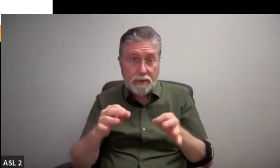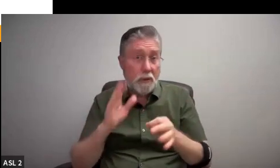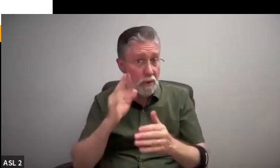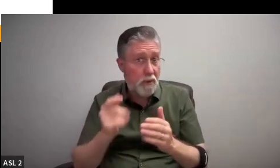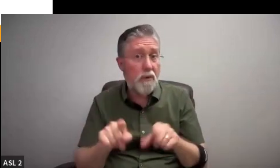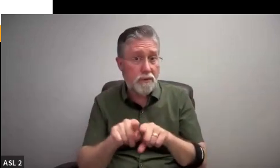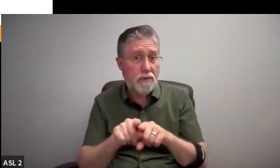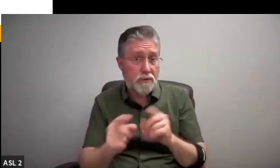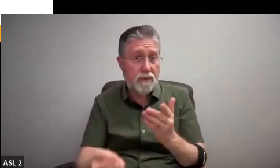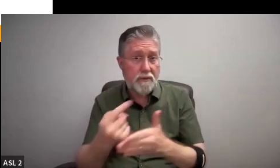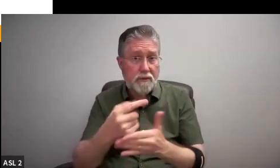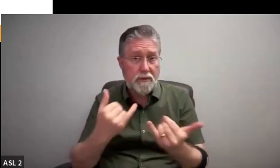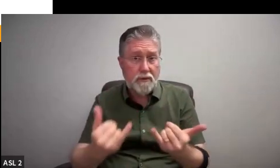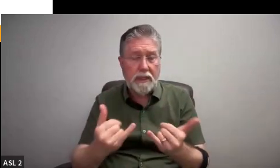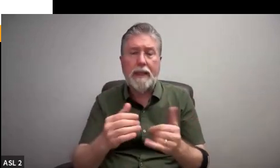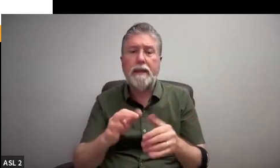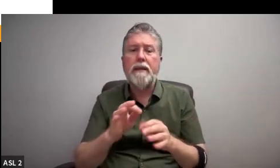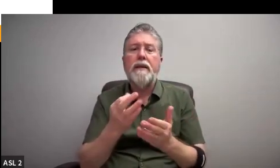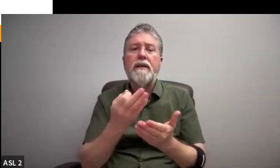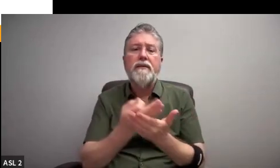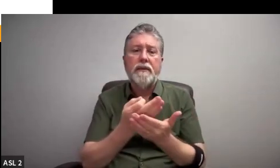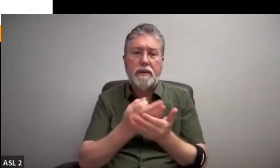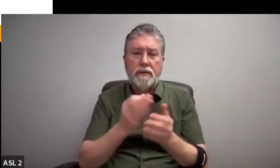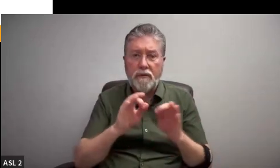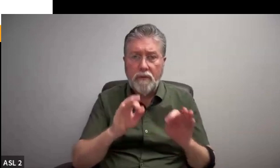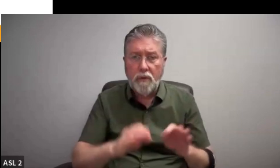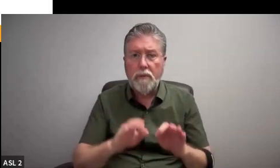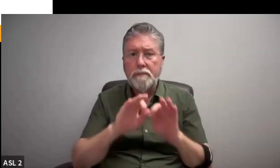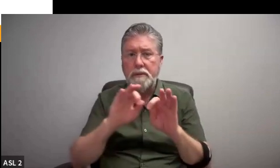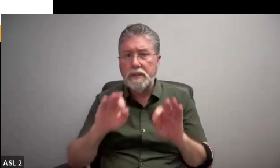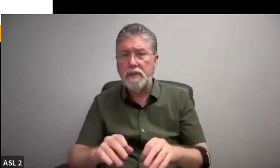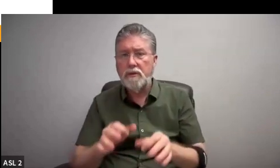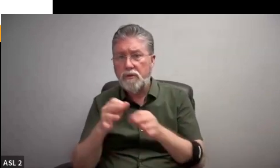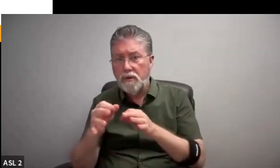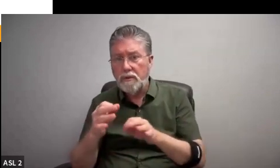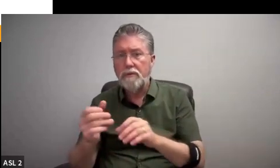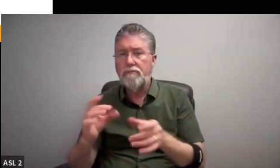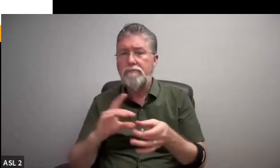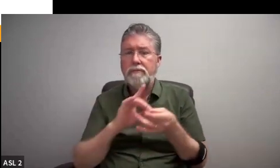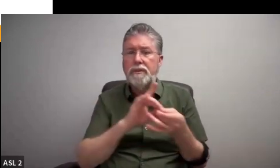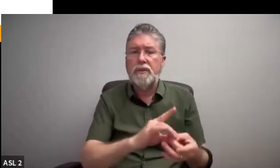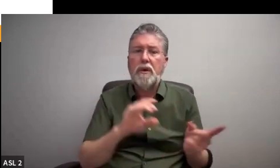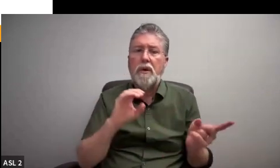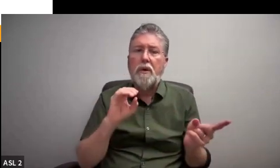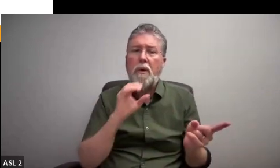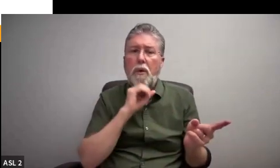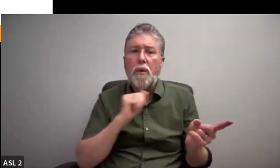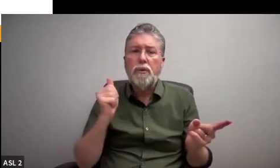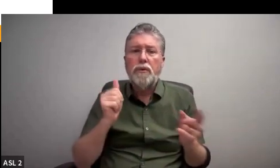financial forms and instructions related to Older Americans Act program management. We received a